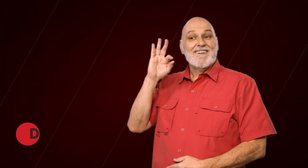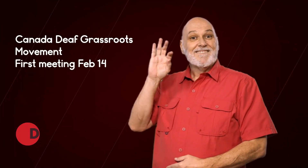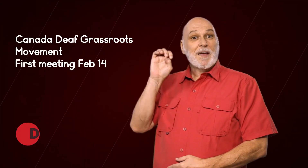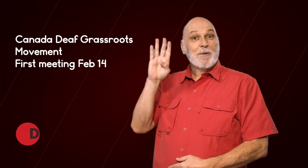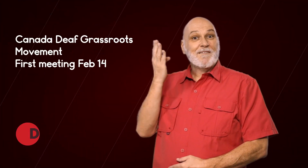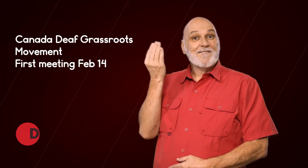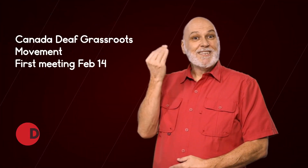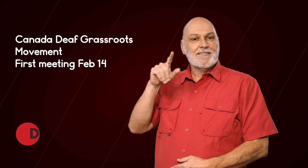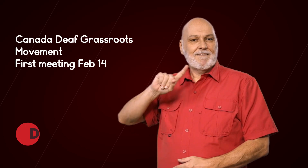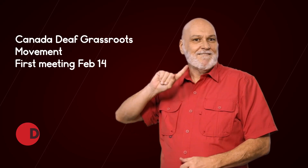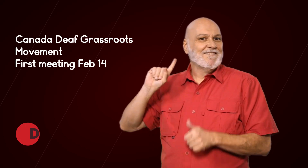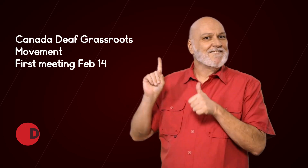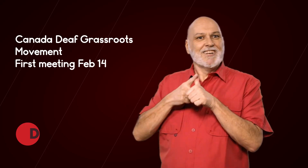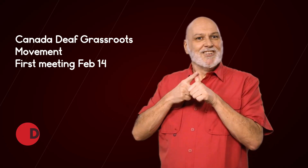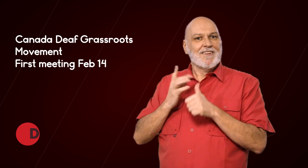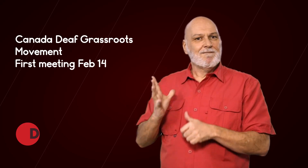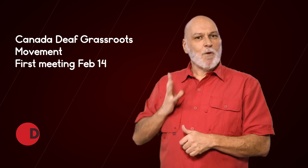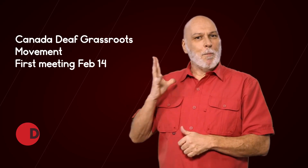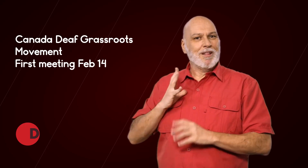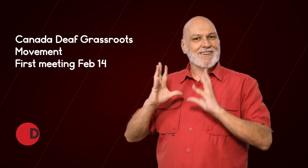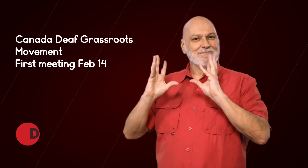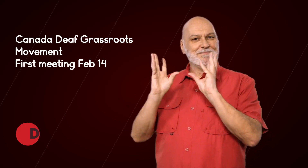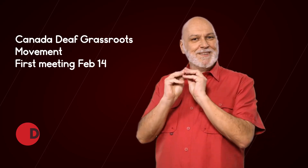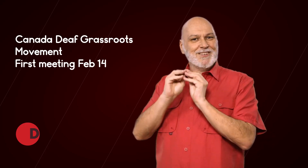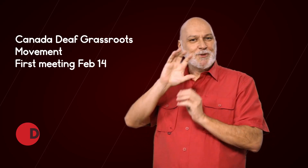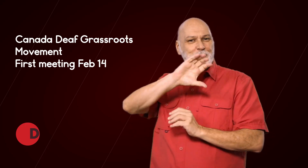[Anselmo]: On February 14th,